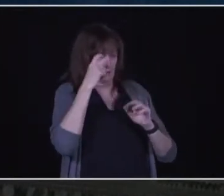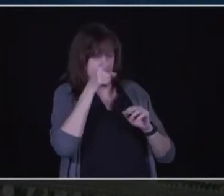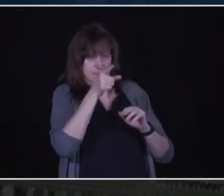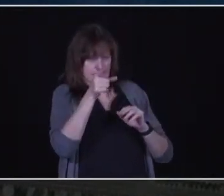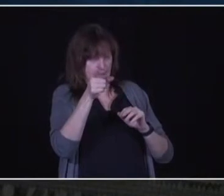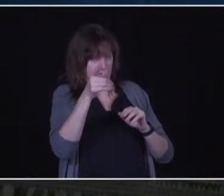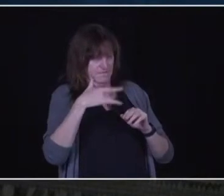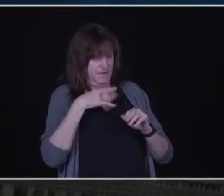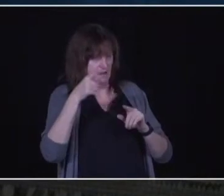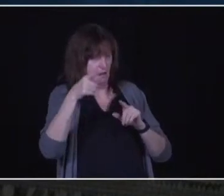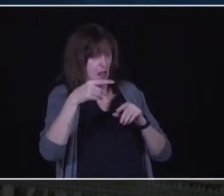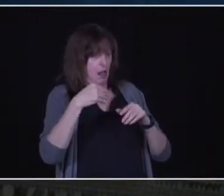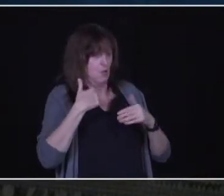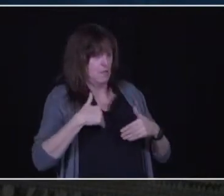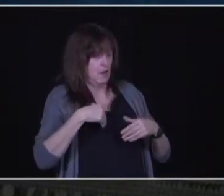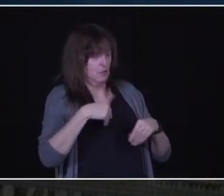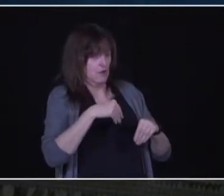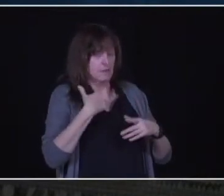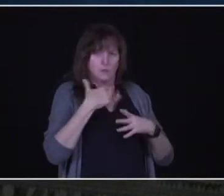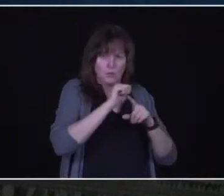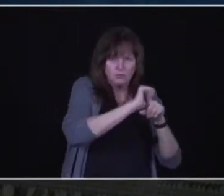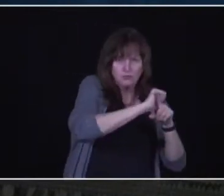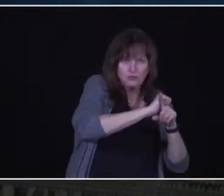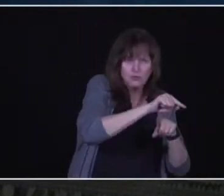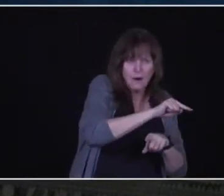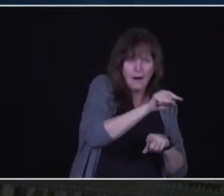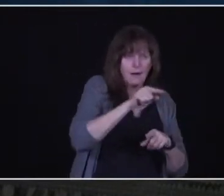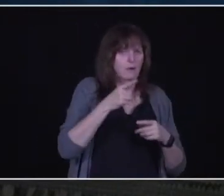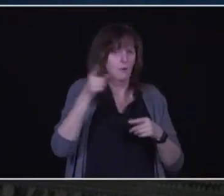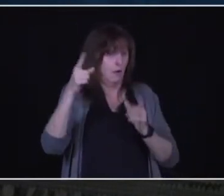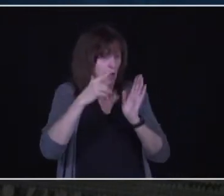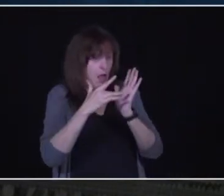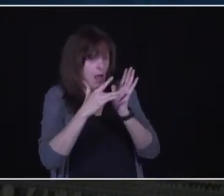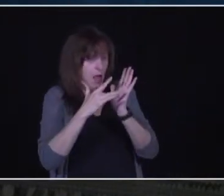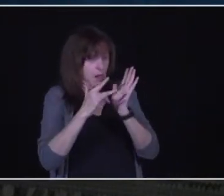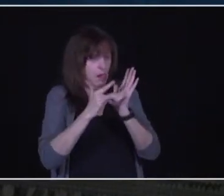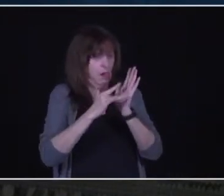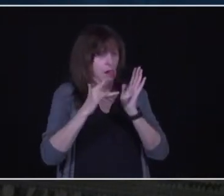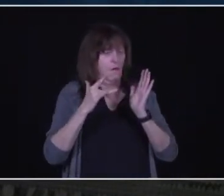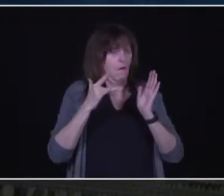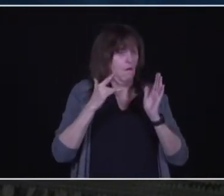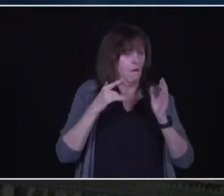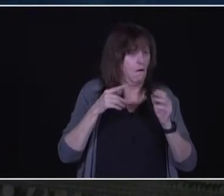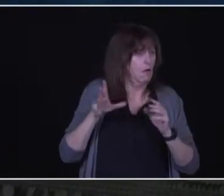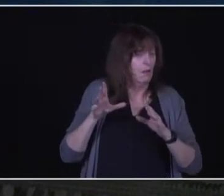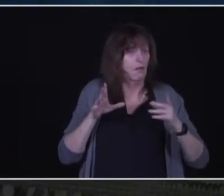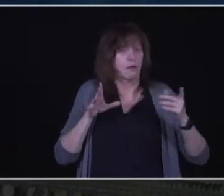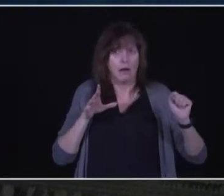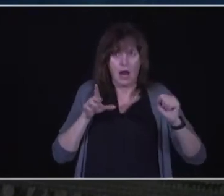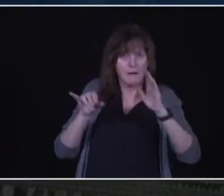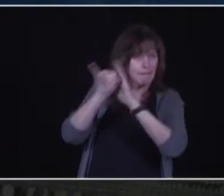when someone is being lured in or is in fact in the human trafficking trade. So, all of this data together